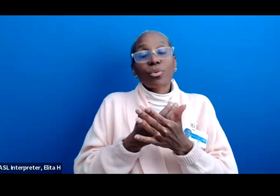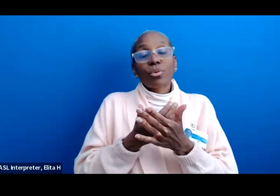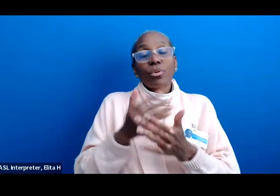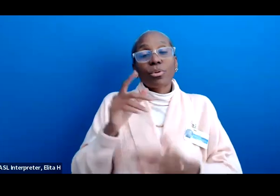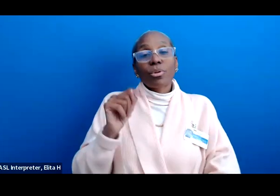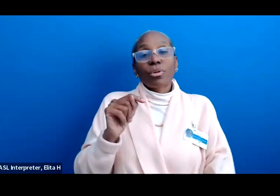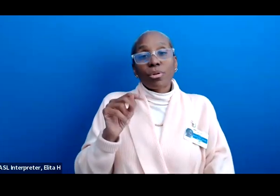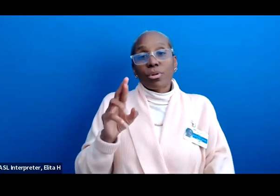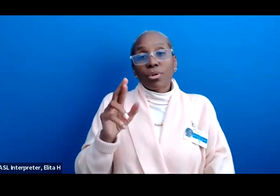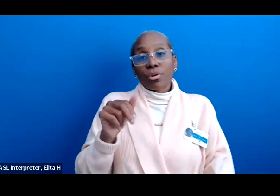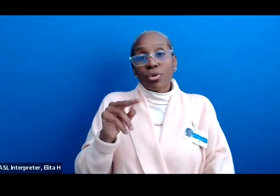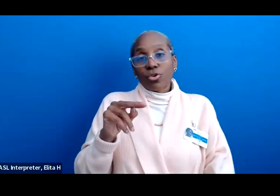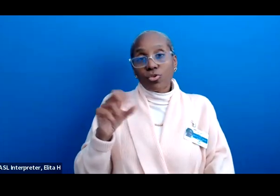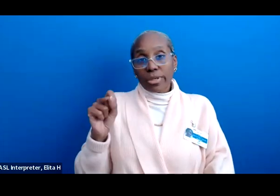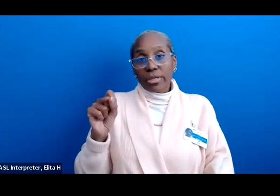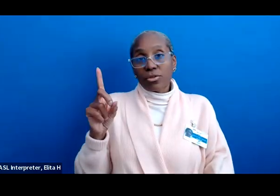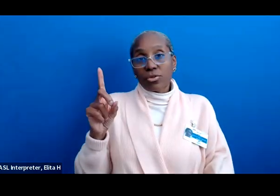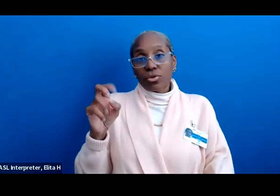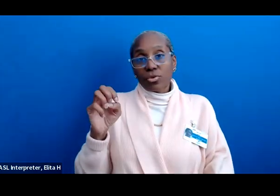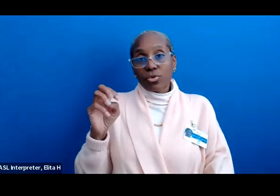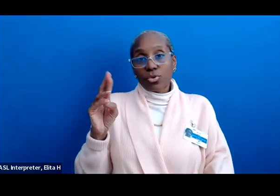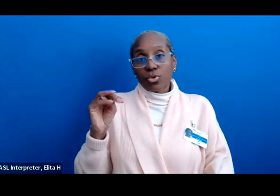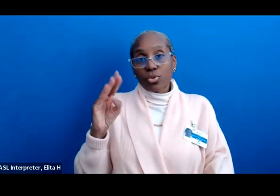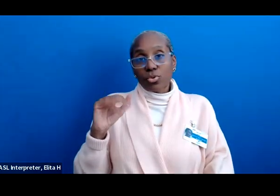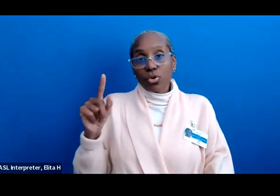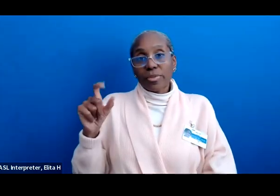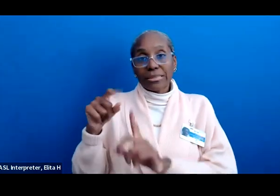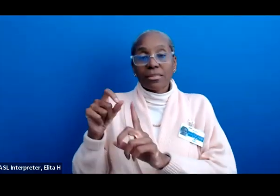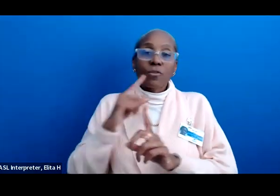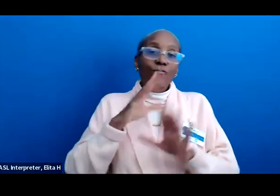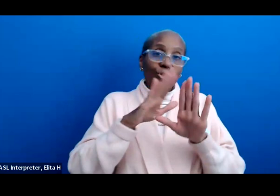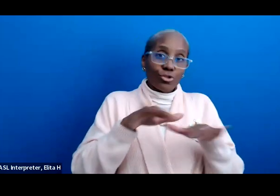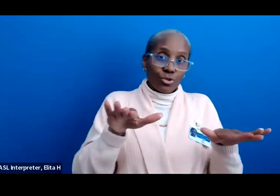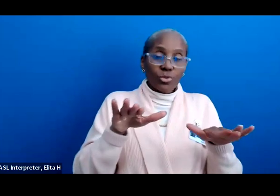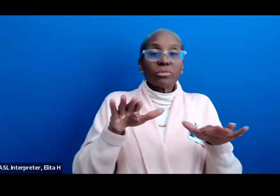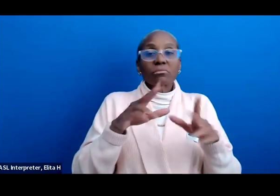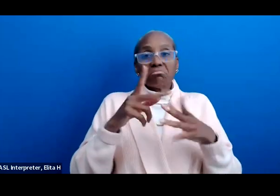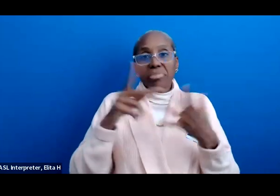stimulation that's coming out for the pediatric population. You'll want to be sure and tune into that.